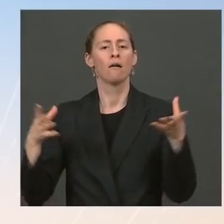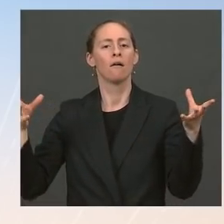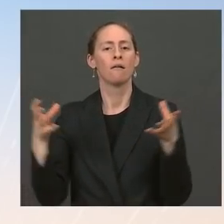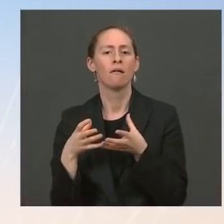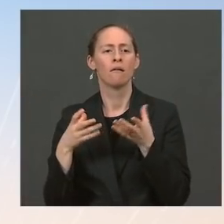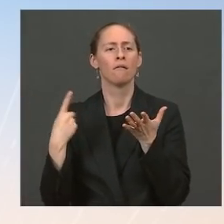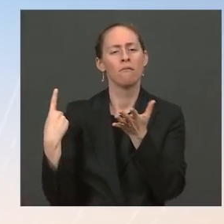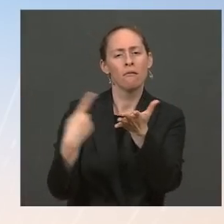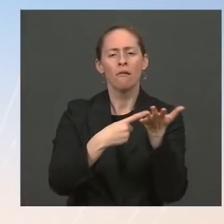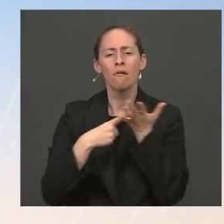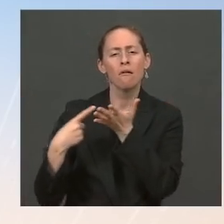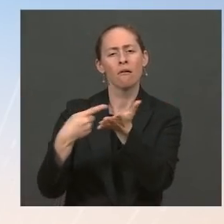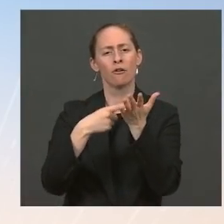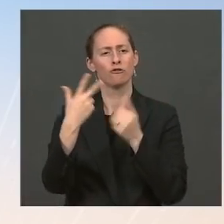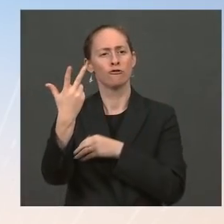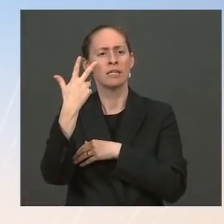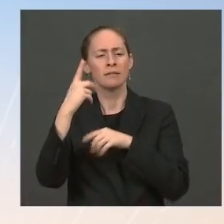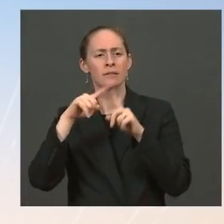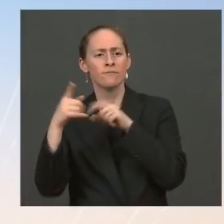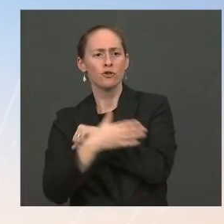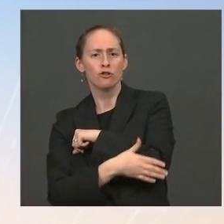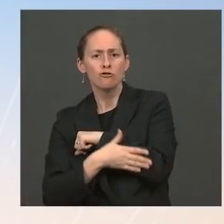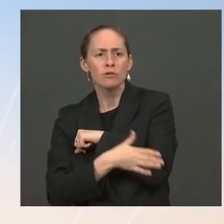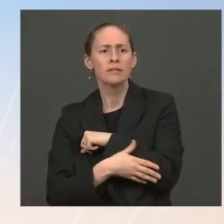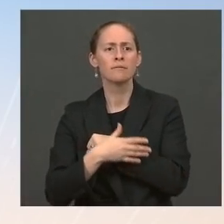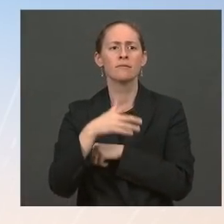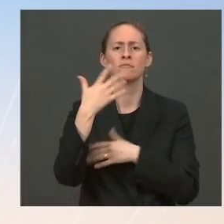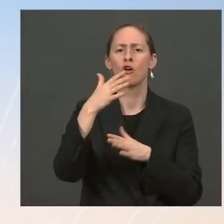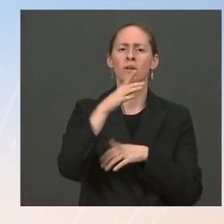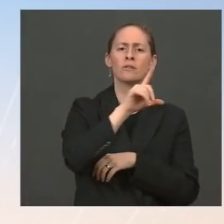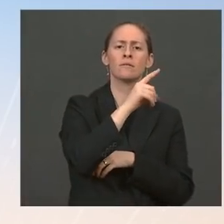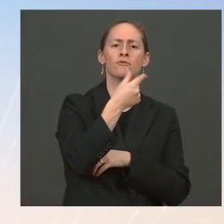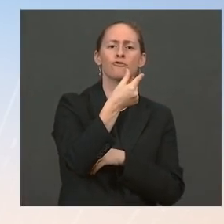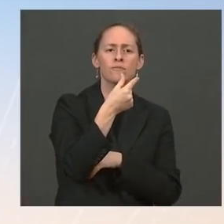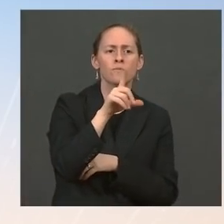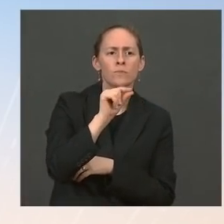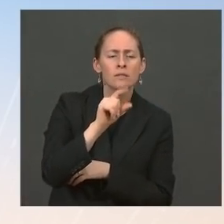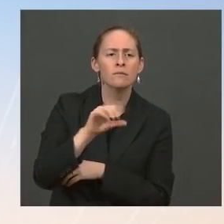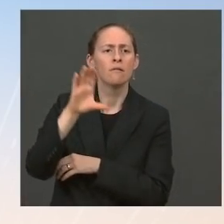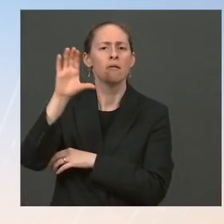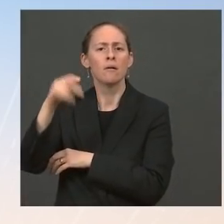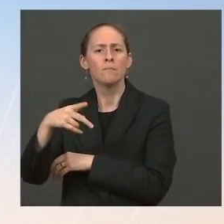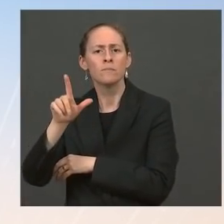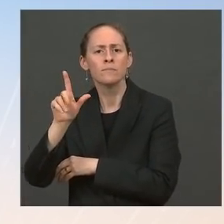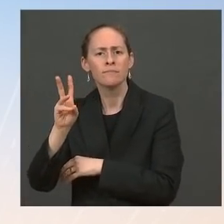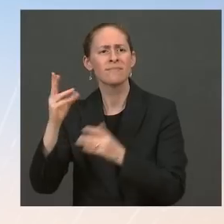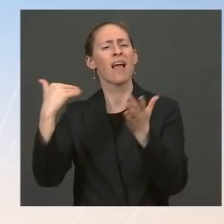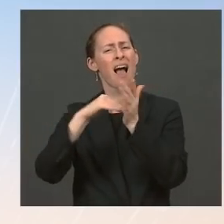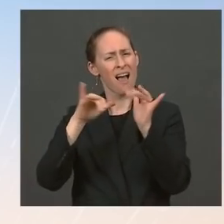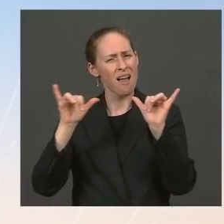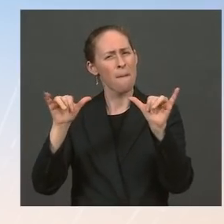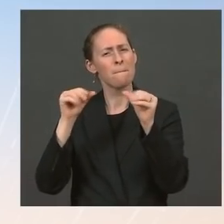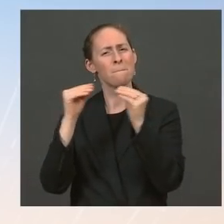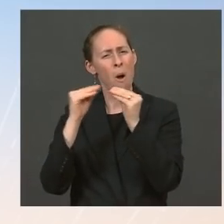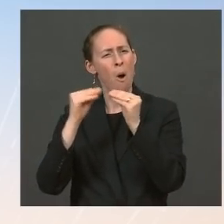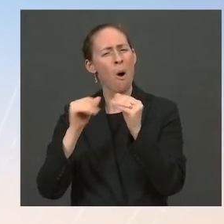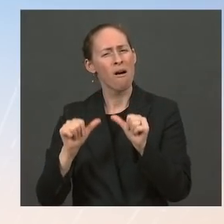whether it was the G20, COP26 -- in different capacities. So, today is an opportunity for leader-to-leader engagement,